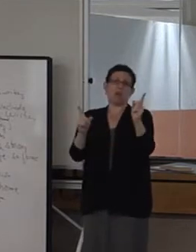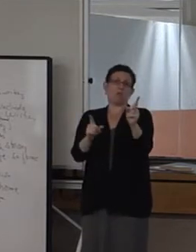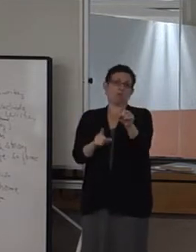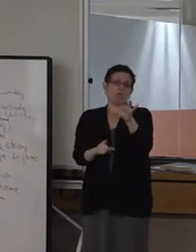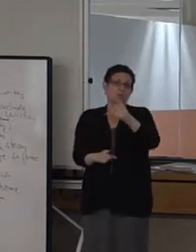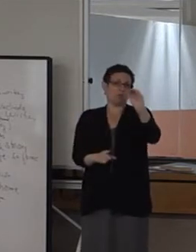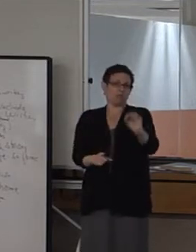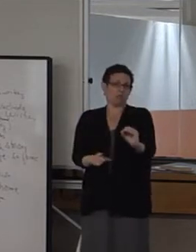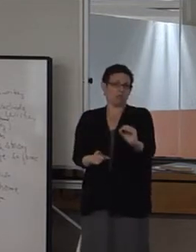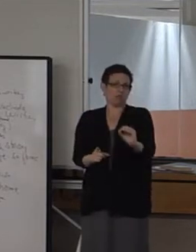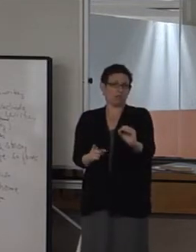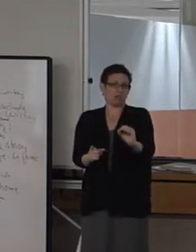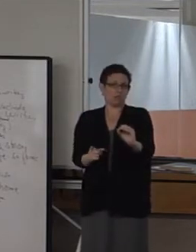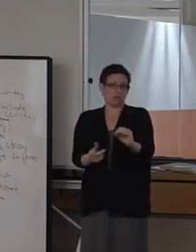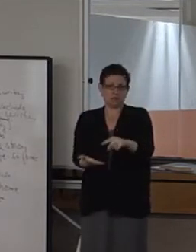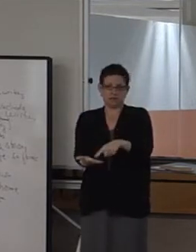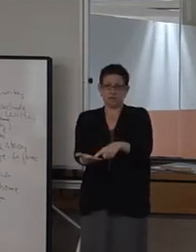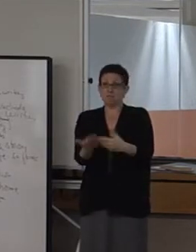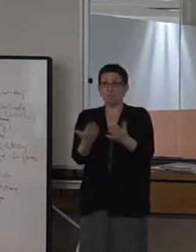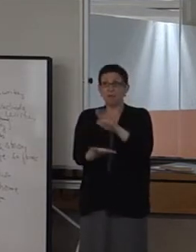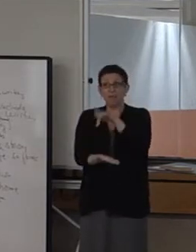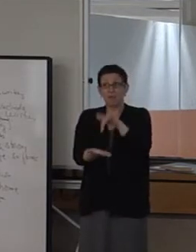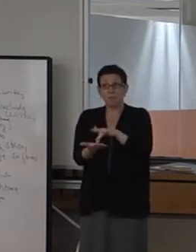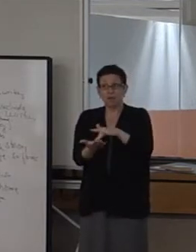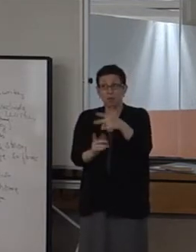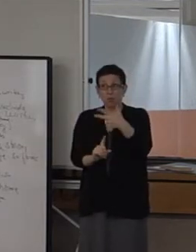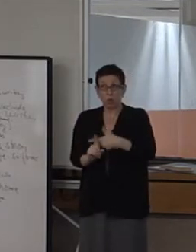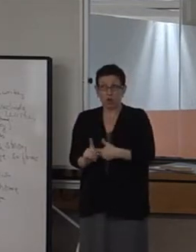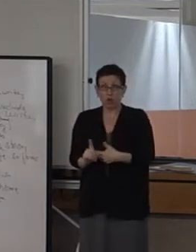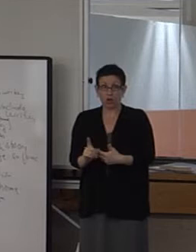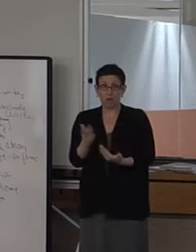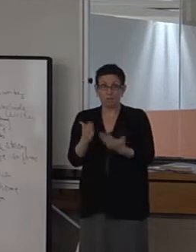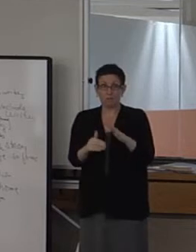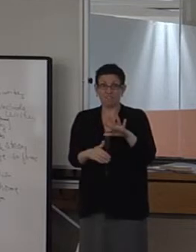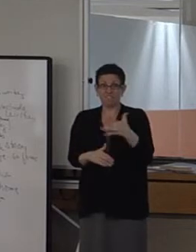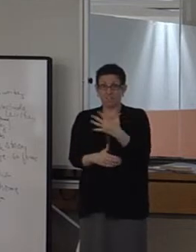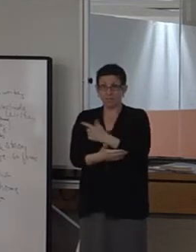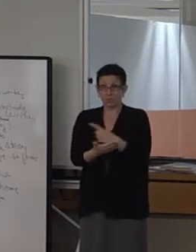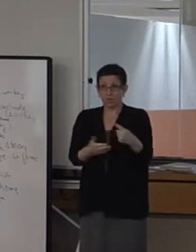It may be the middle of the quarter, it may be the 5th week before they’re getting their